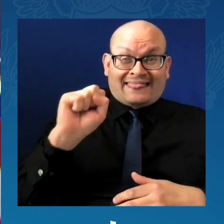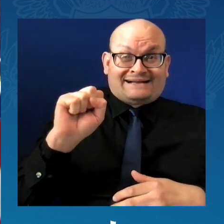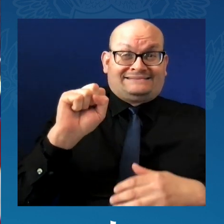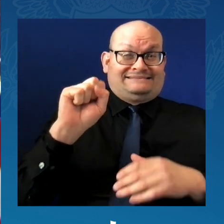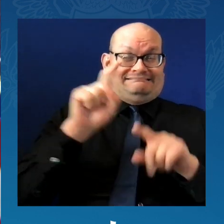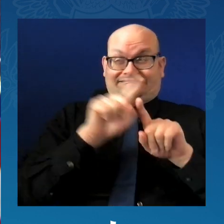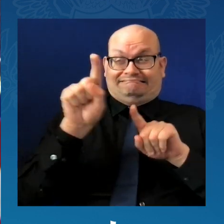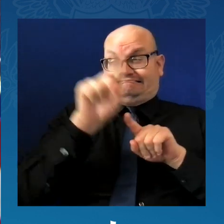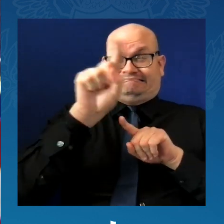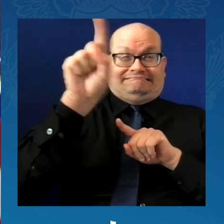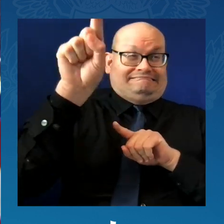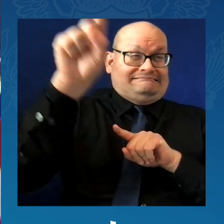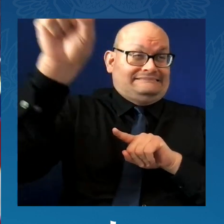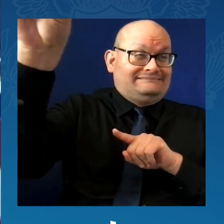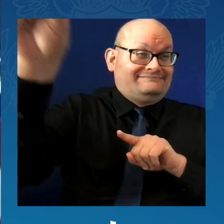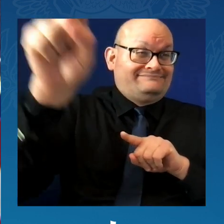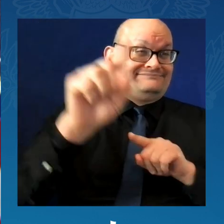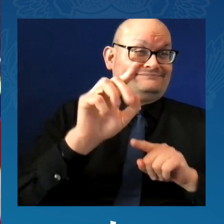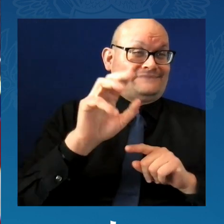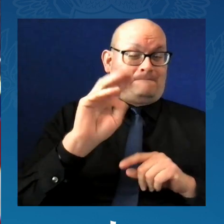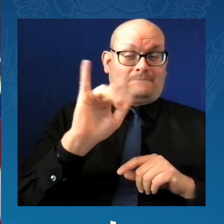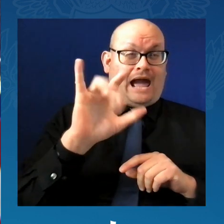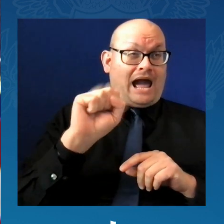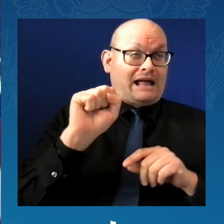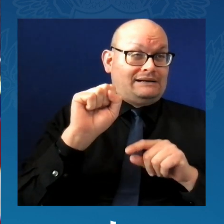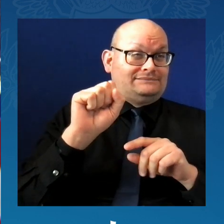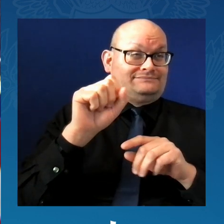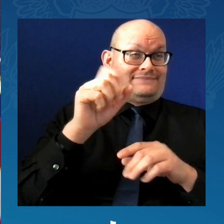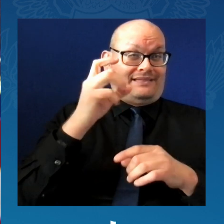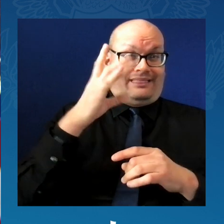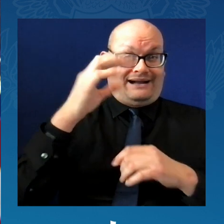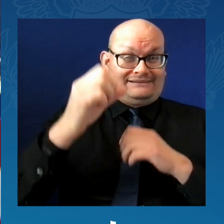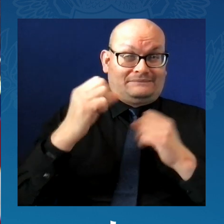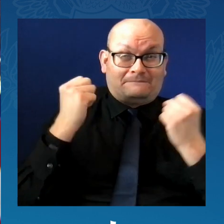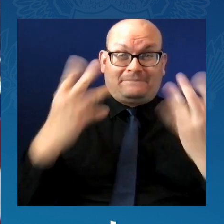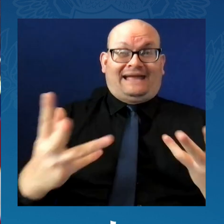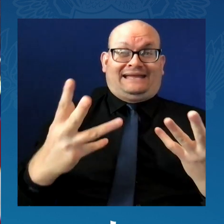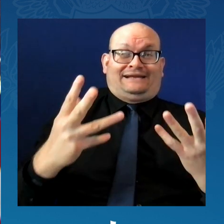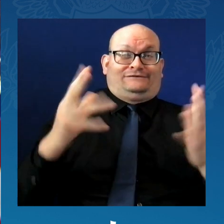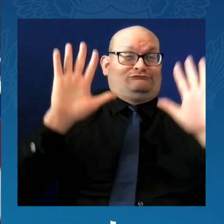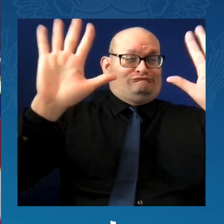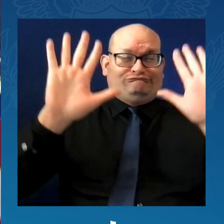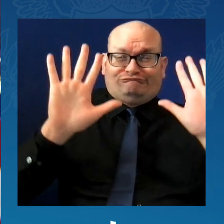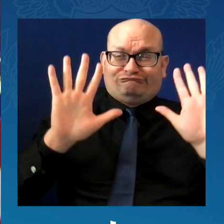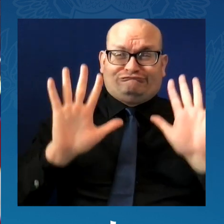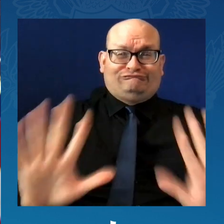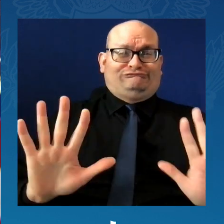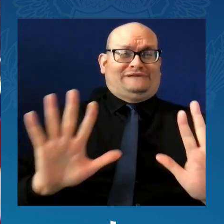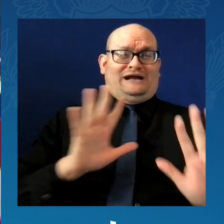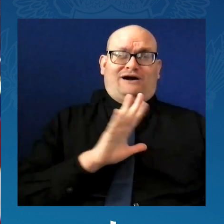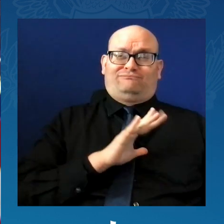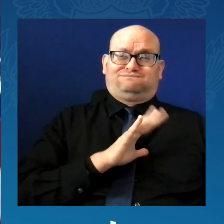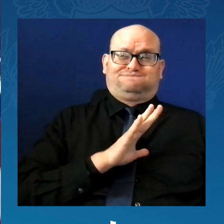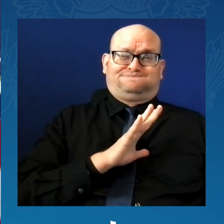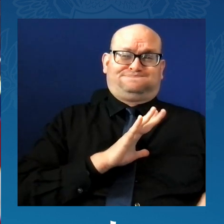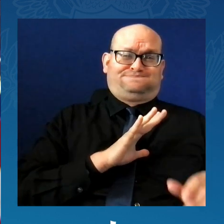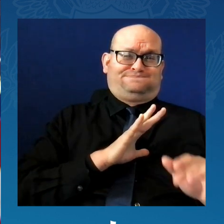and we have learned many great and profound truths about our universe.